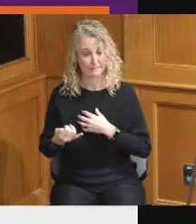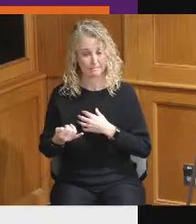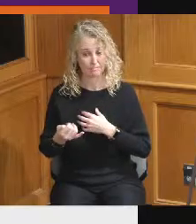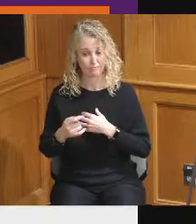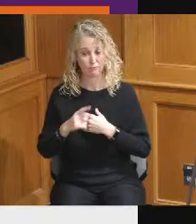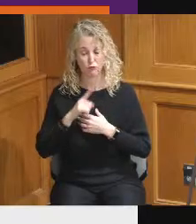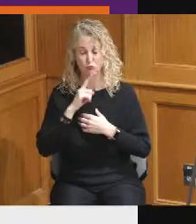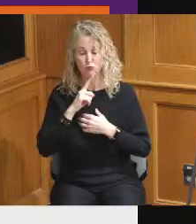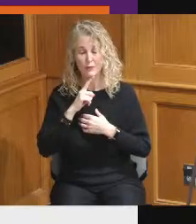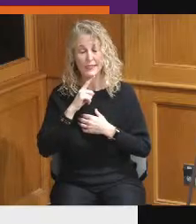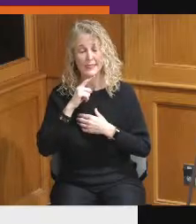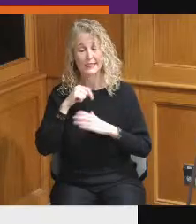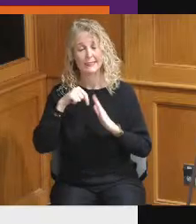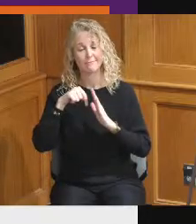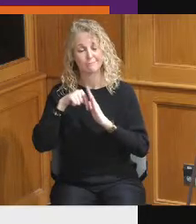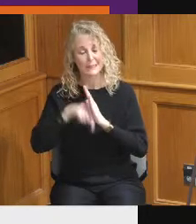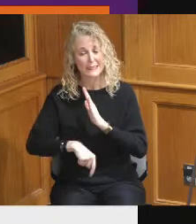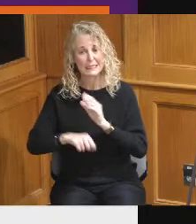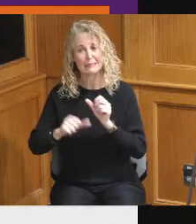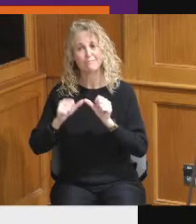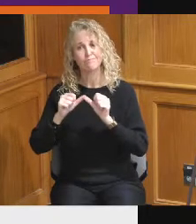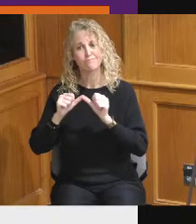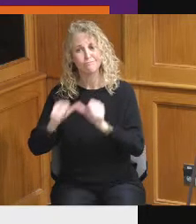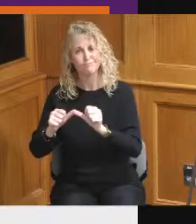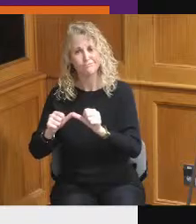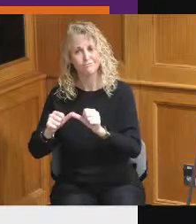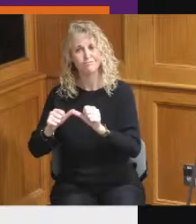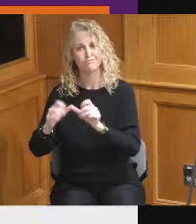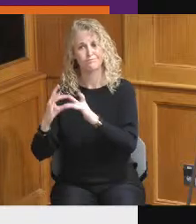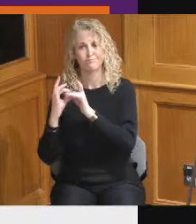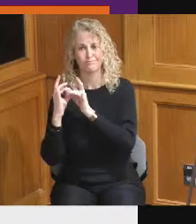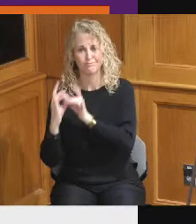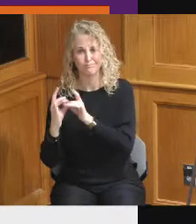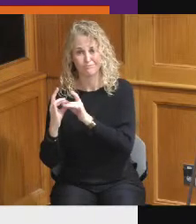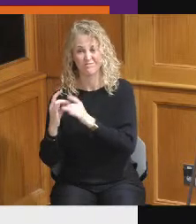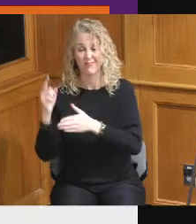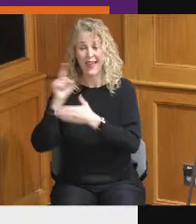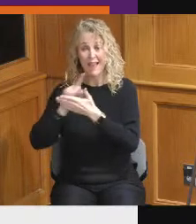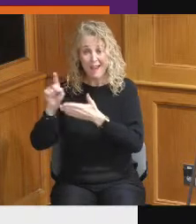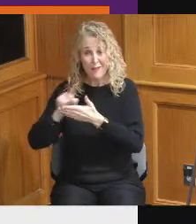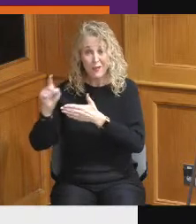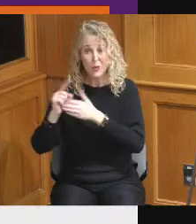partnership we are meeting with them every week talking through how to do this together because